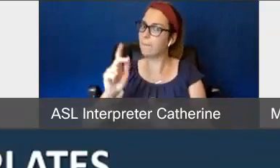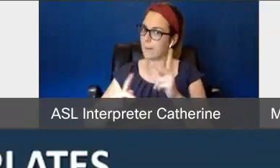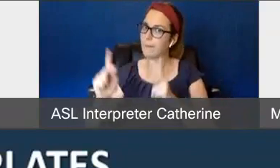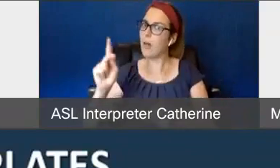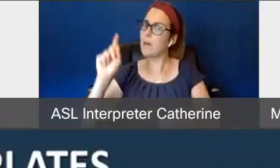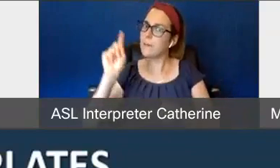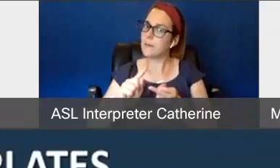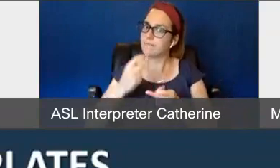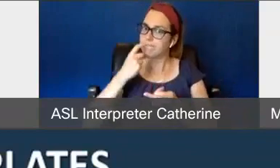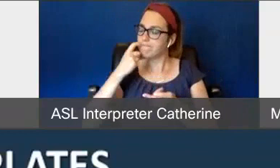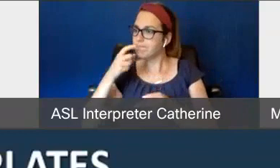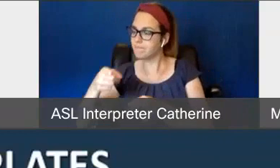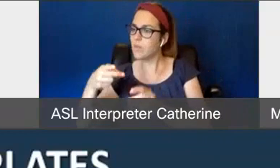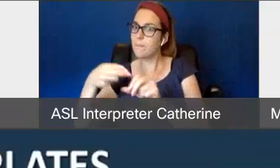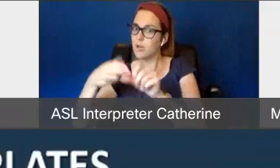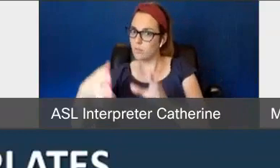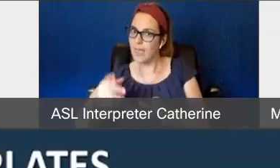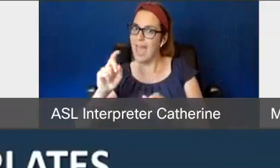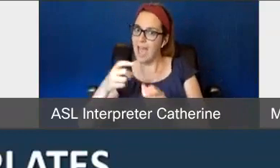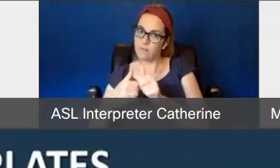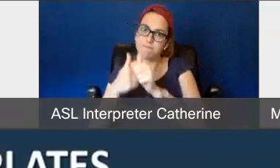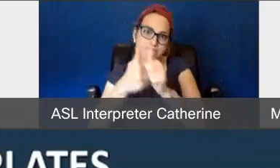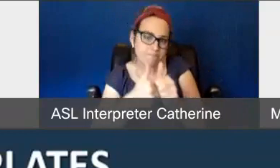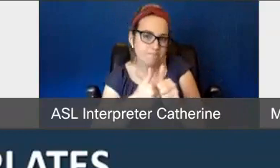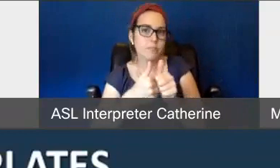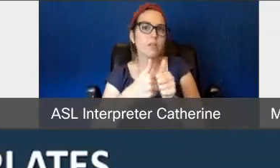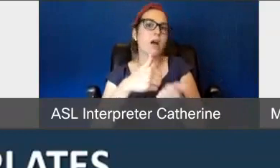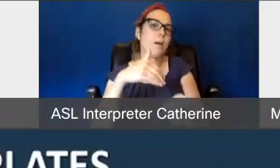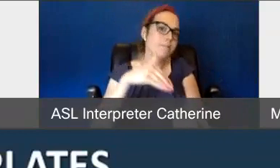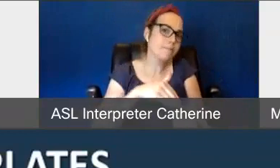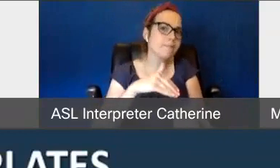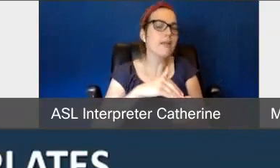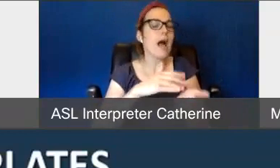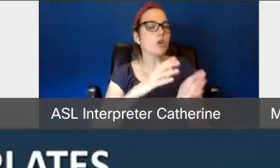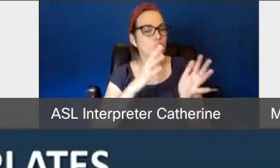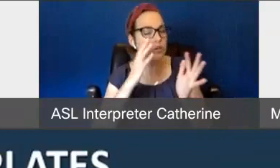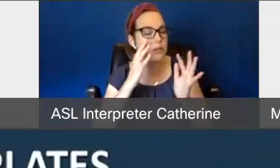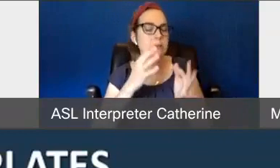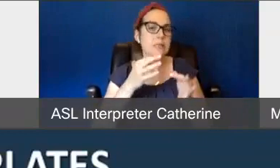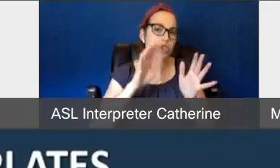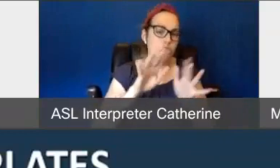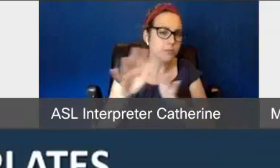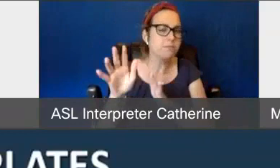of the practitioner and invite them to come and learn more. And finally, a letter to jail officials,